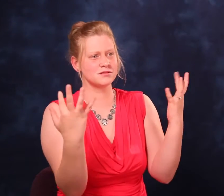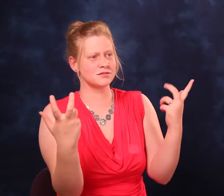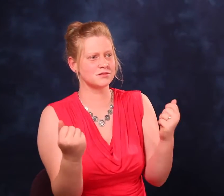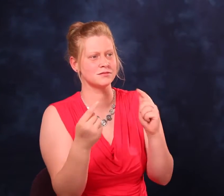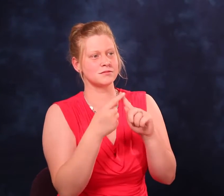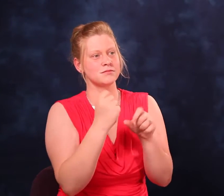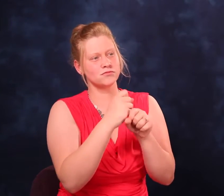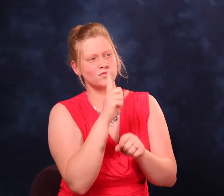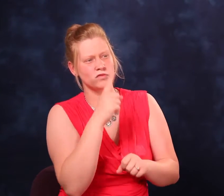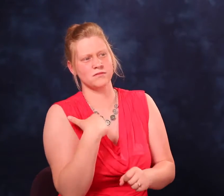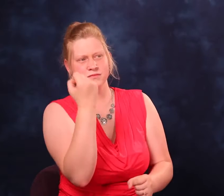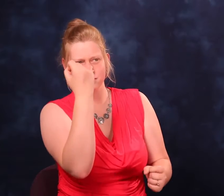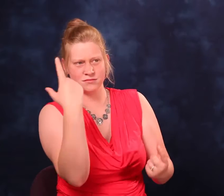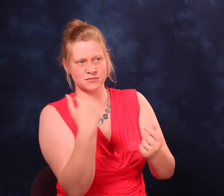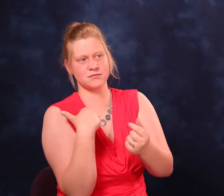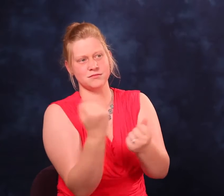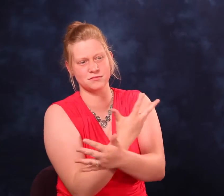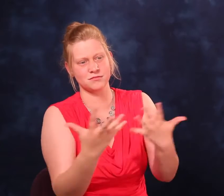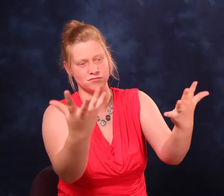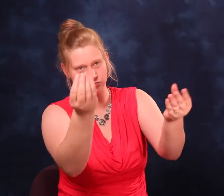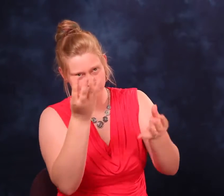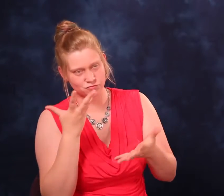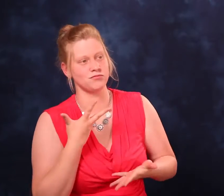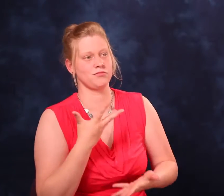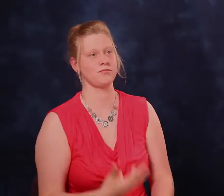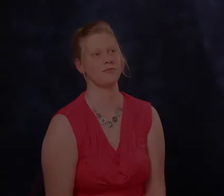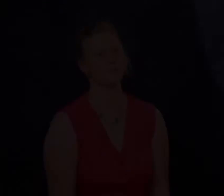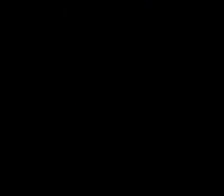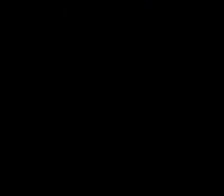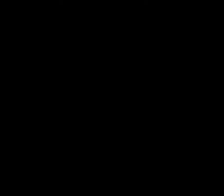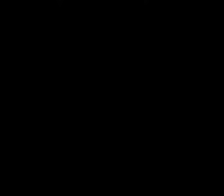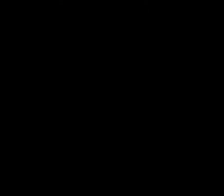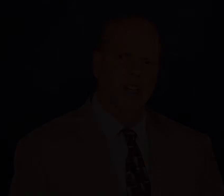and use sign language to make sure I understand everything that's said to me.